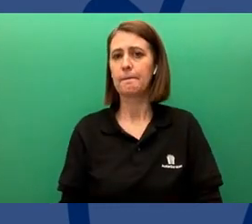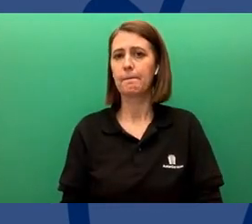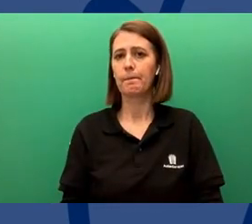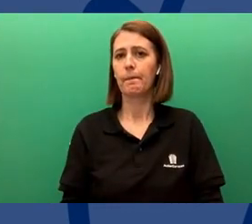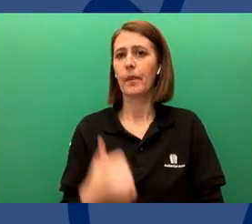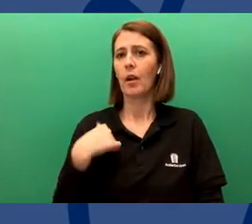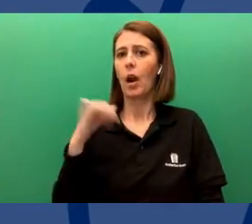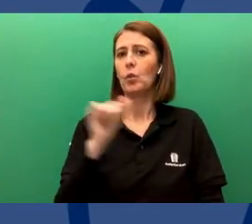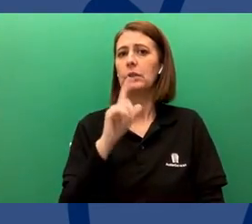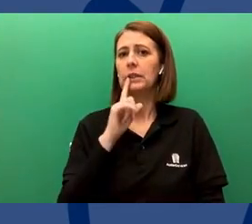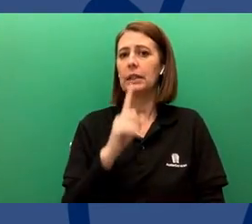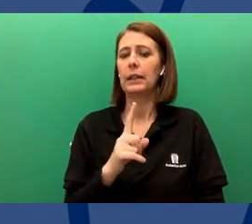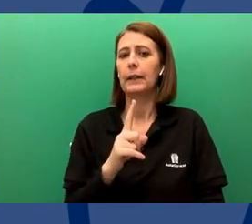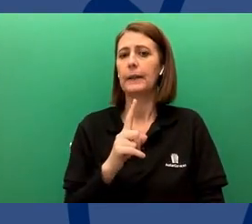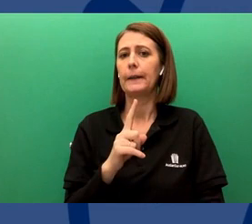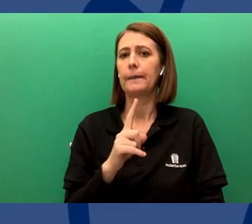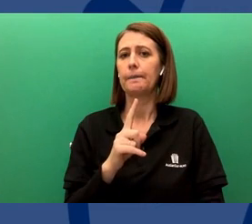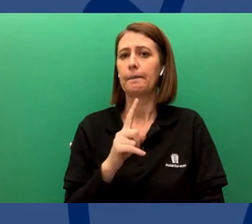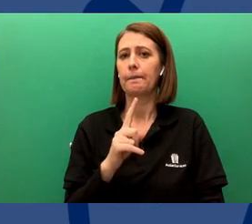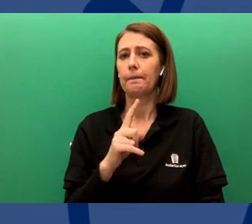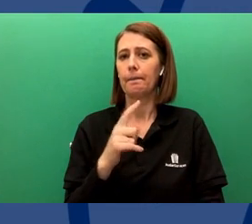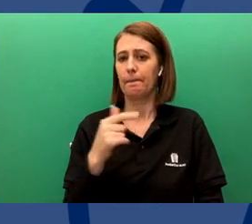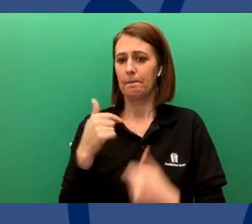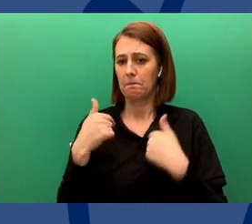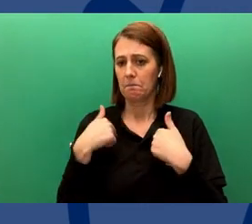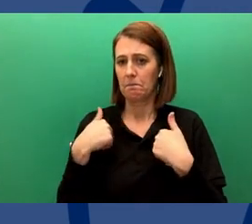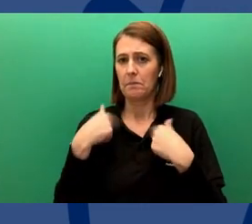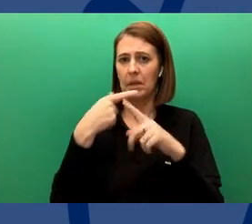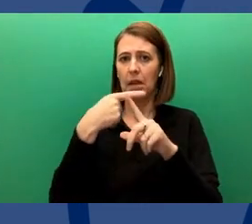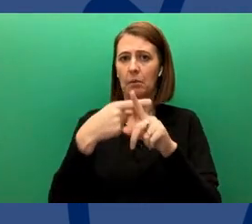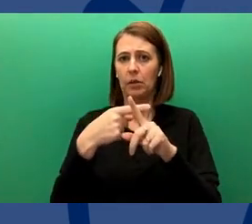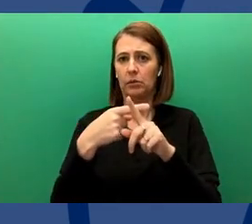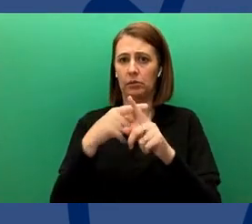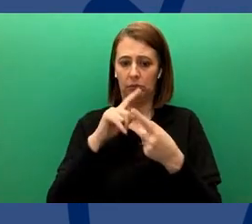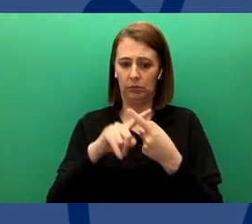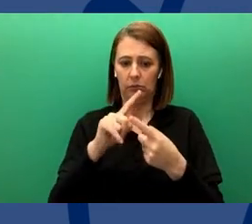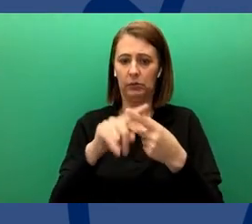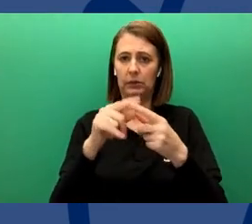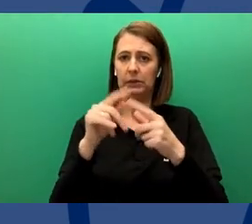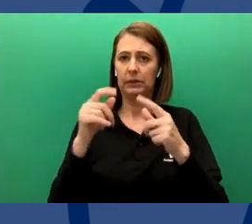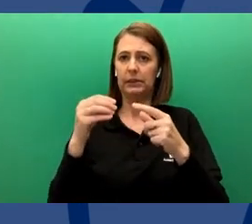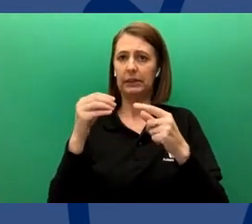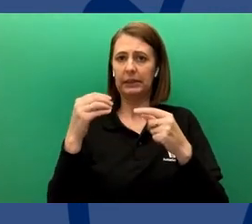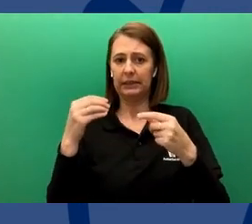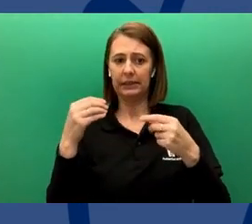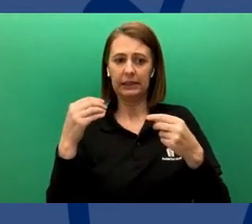you know, I, along with an ever growing team of Business Concierges and knowledge management